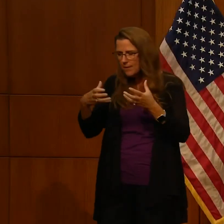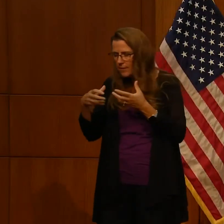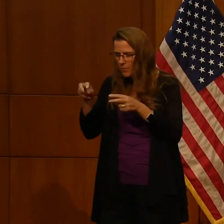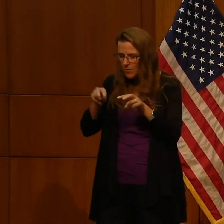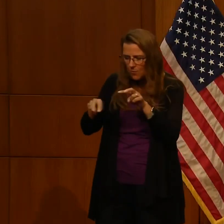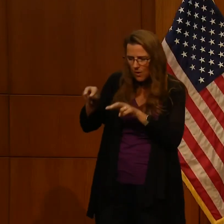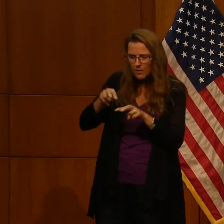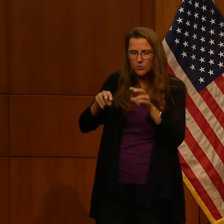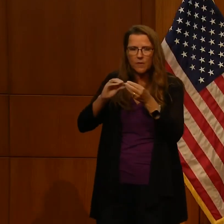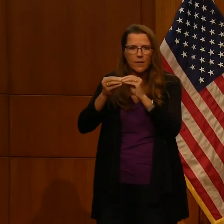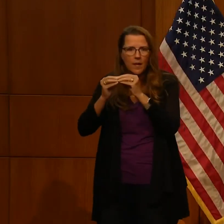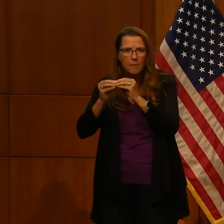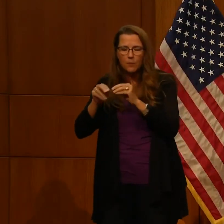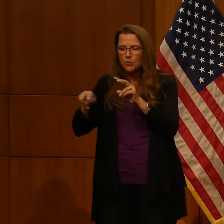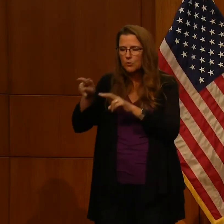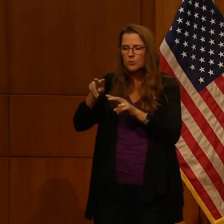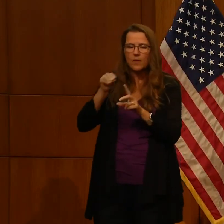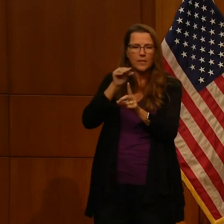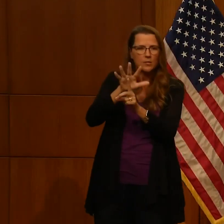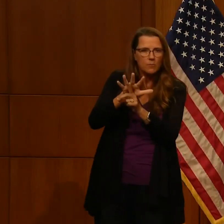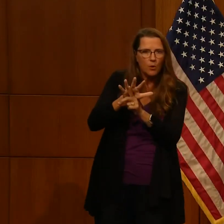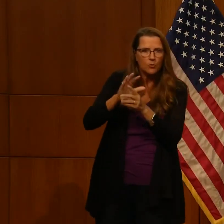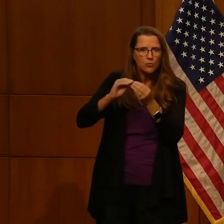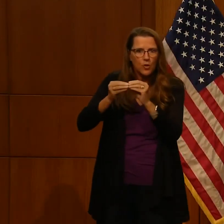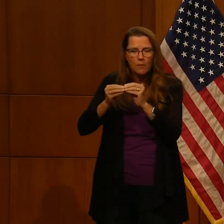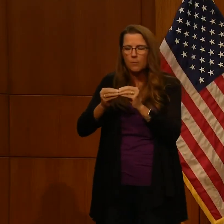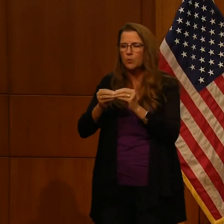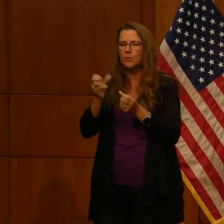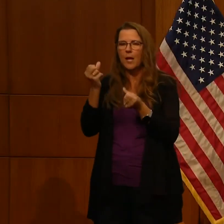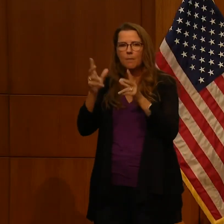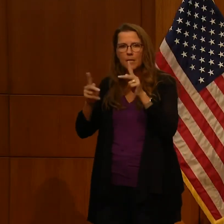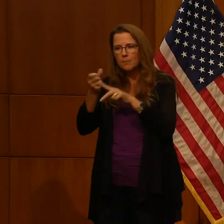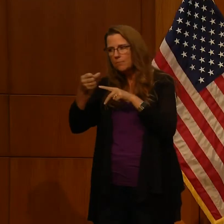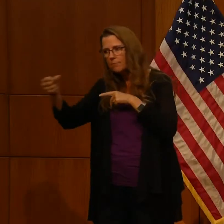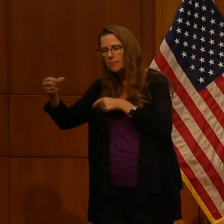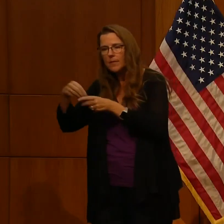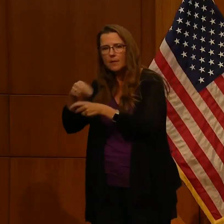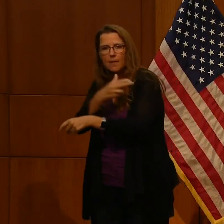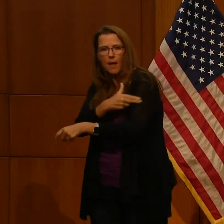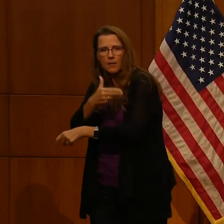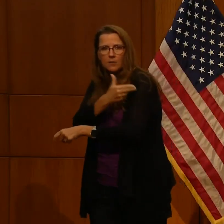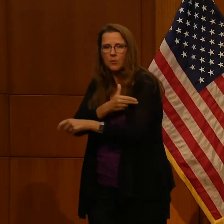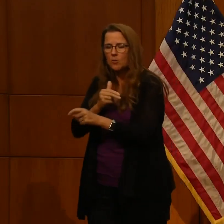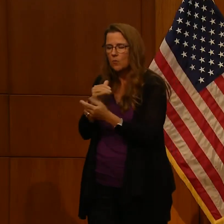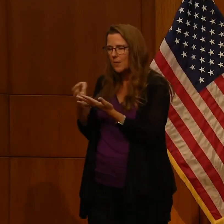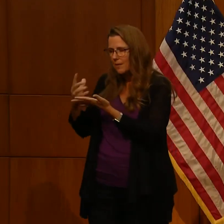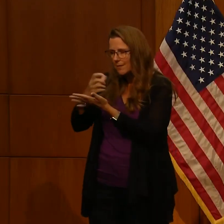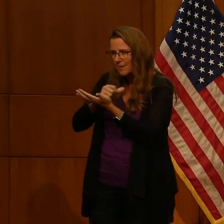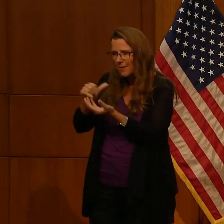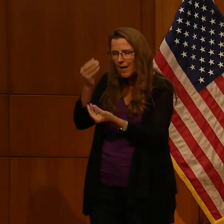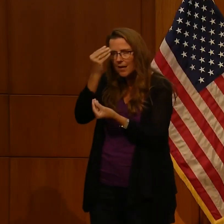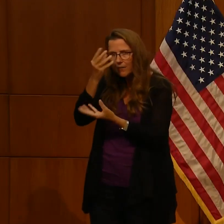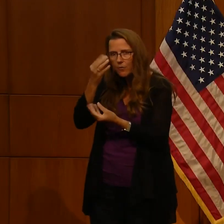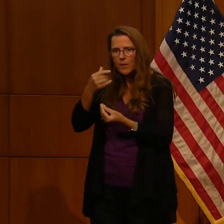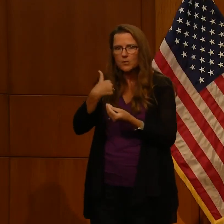TOGETHER ON A WEEKLY BASIS WE WATCH AND FOLLOW THE COVID NUMBERS AS WELL AS THE